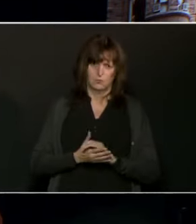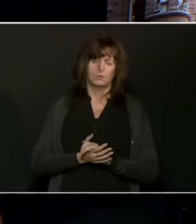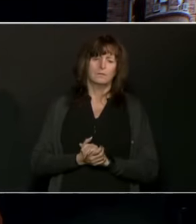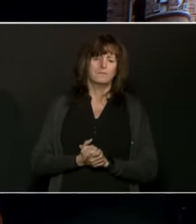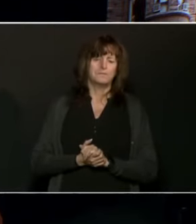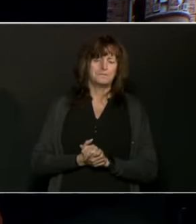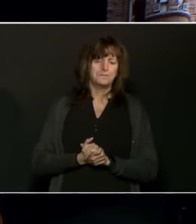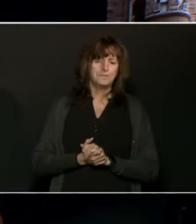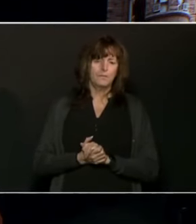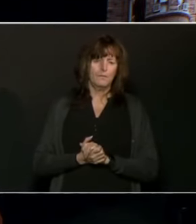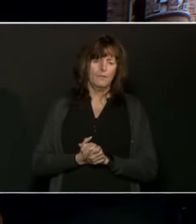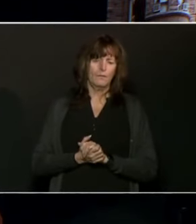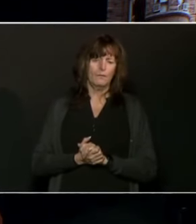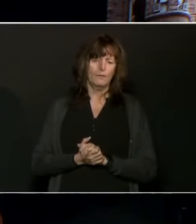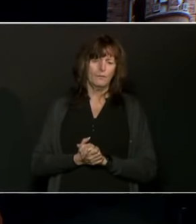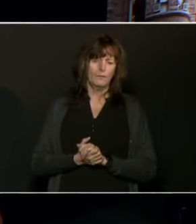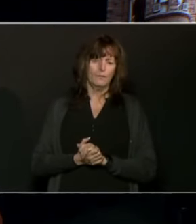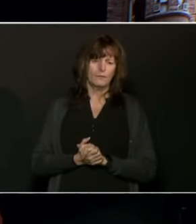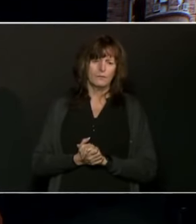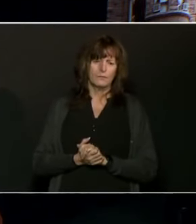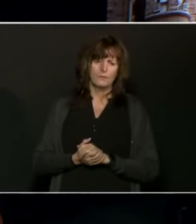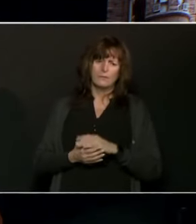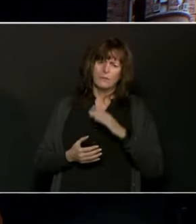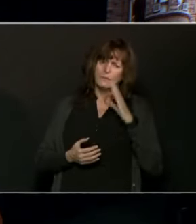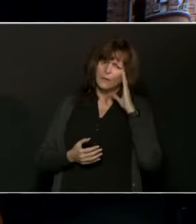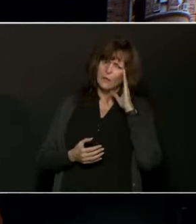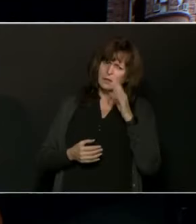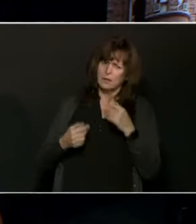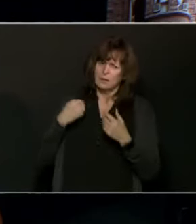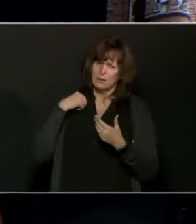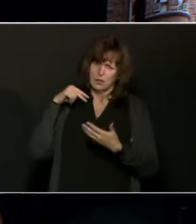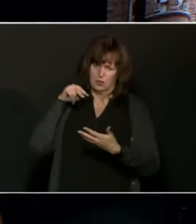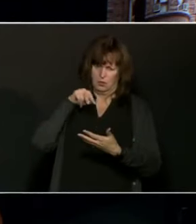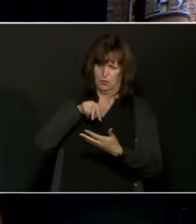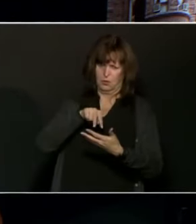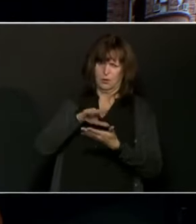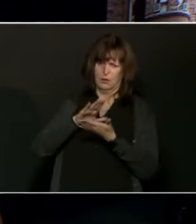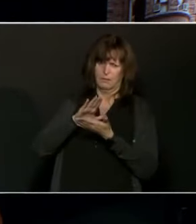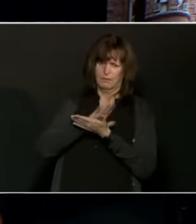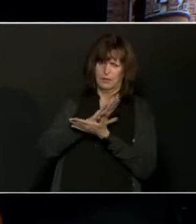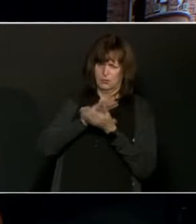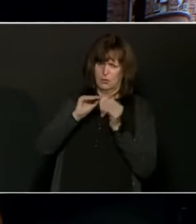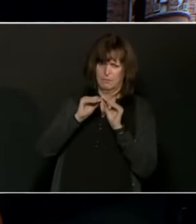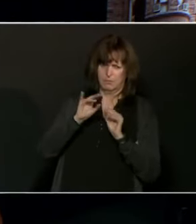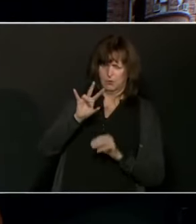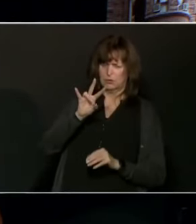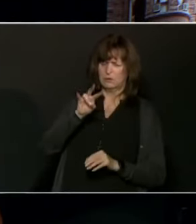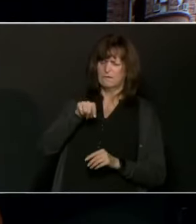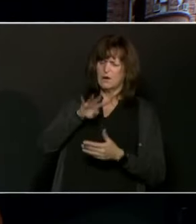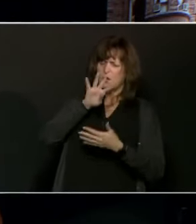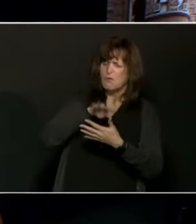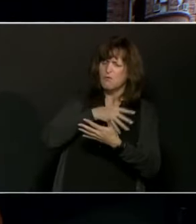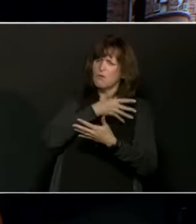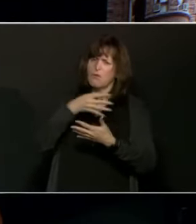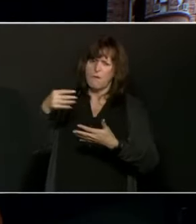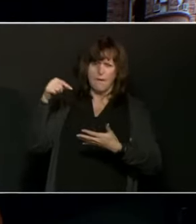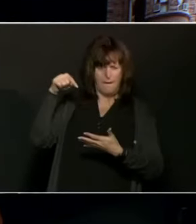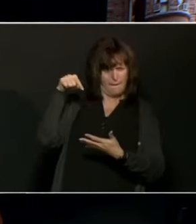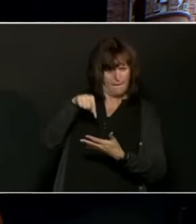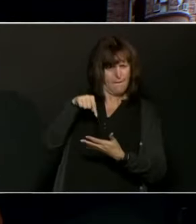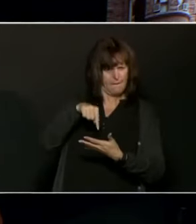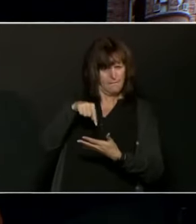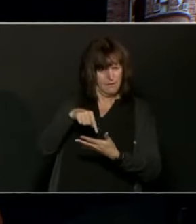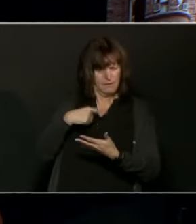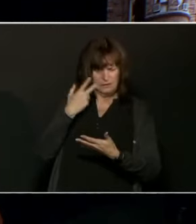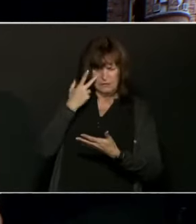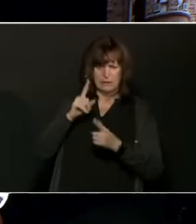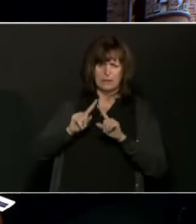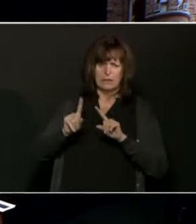NEWS.